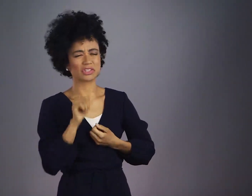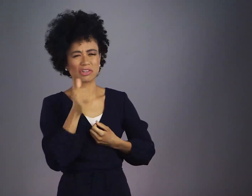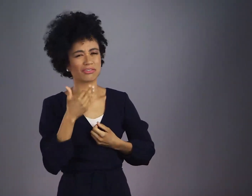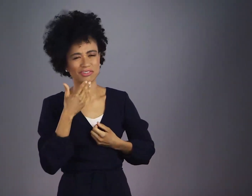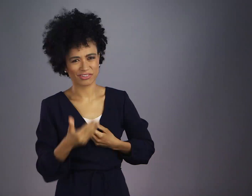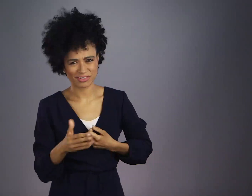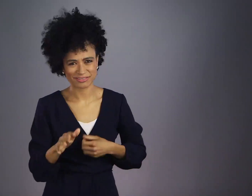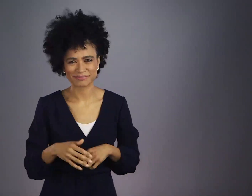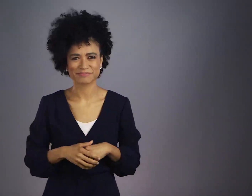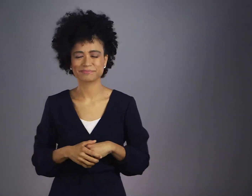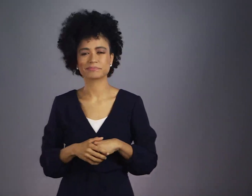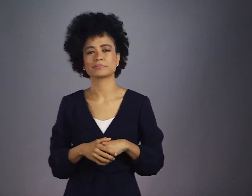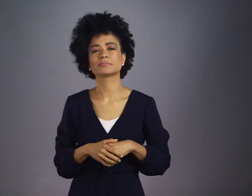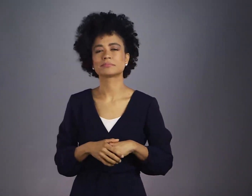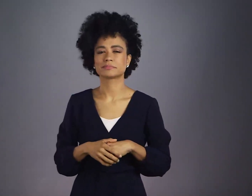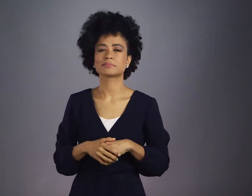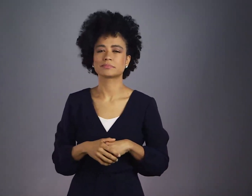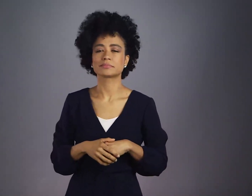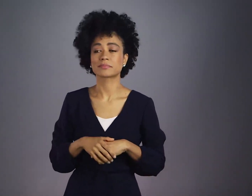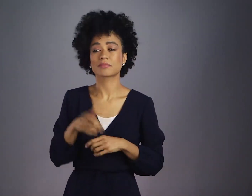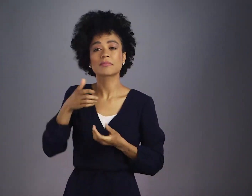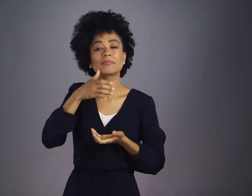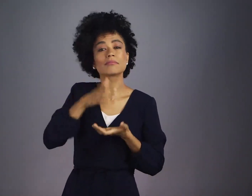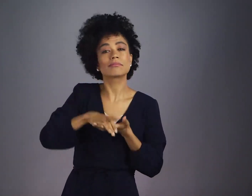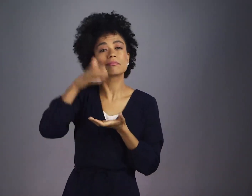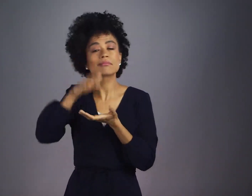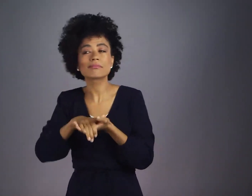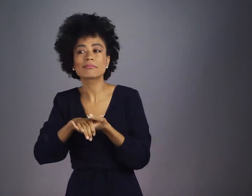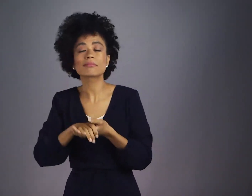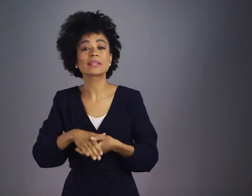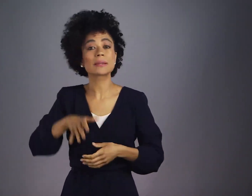We have no right to save our own skin at another person’s expense.